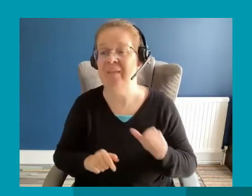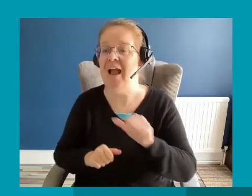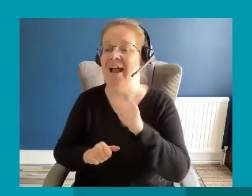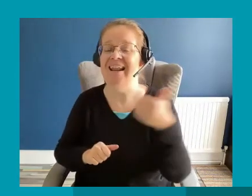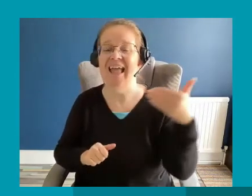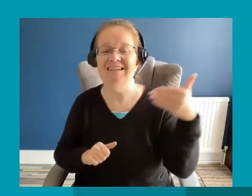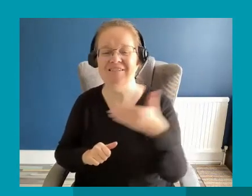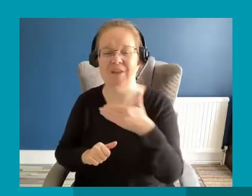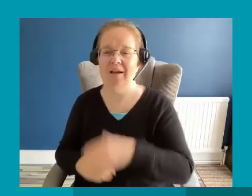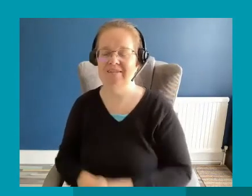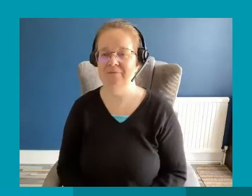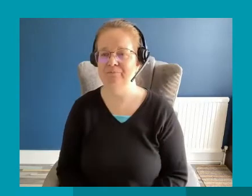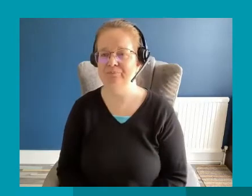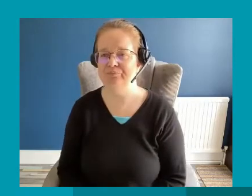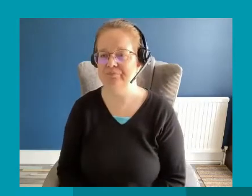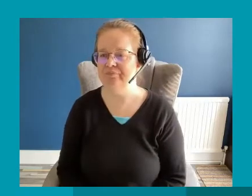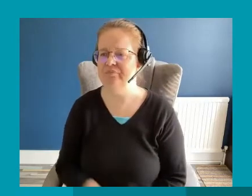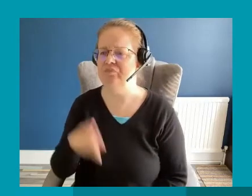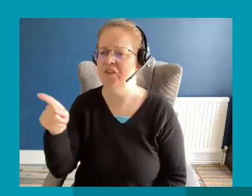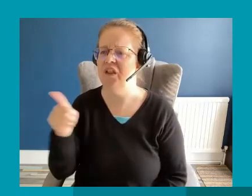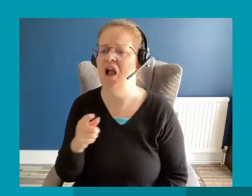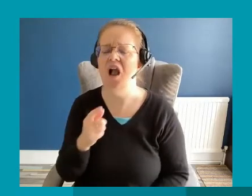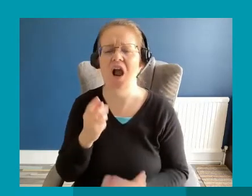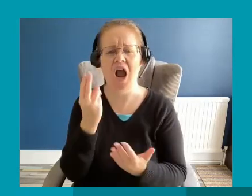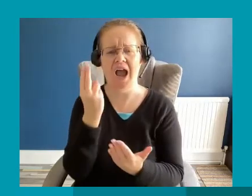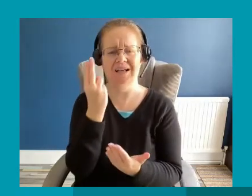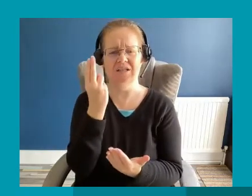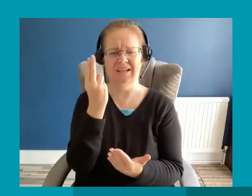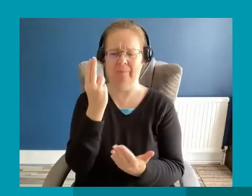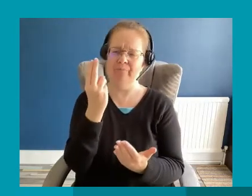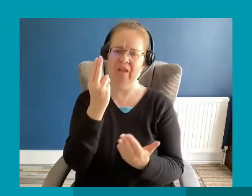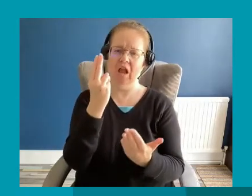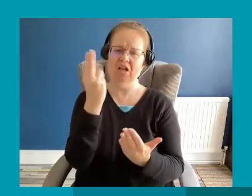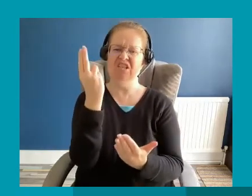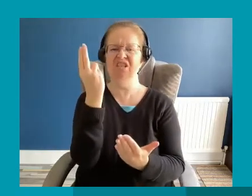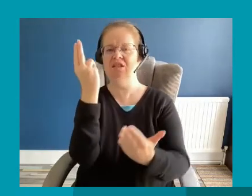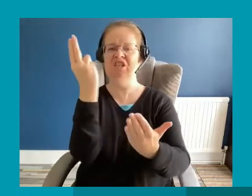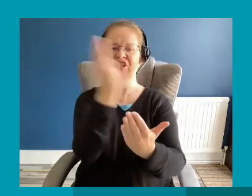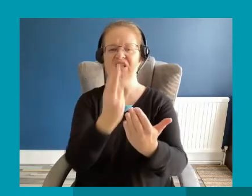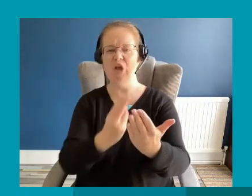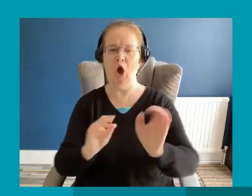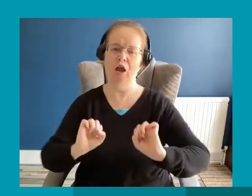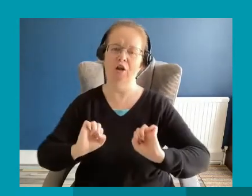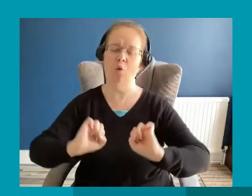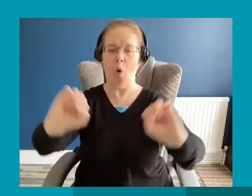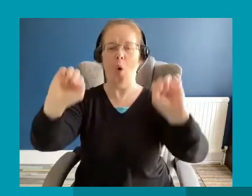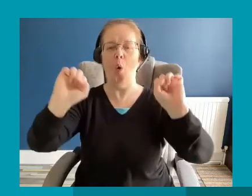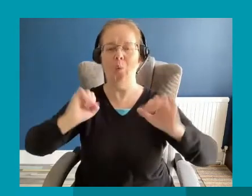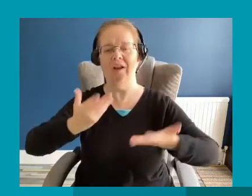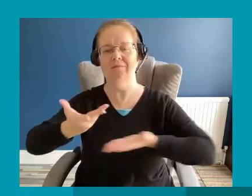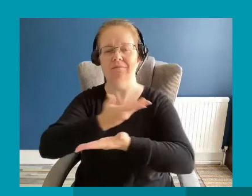OK, what about designing your own discussion script? You're turning your challenge